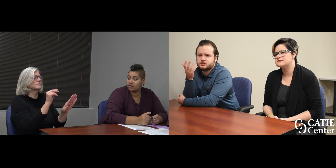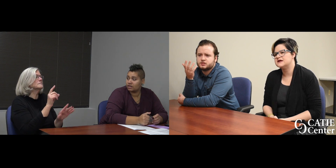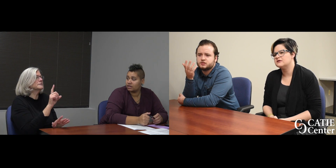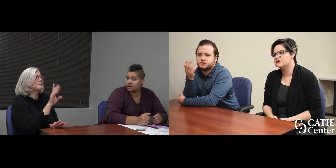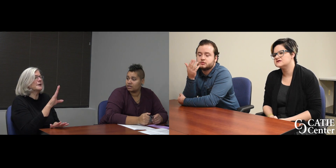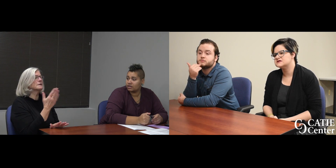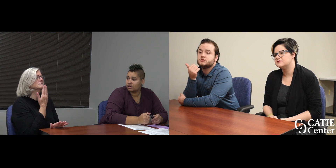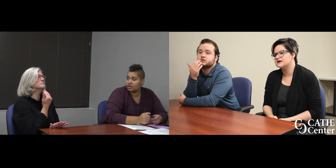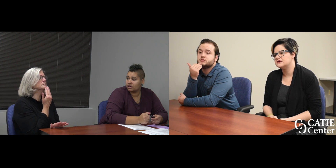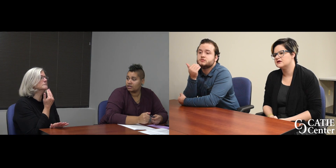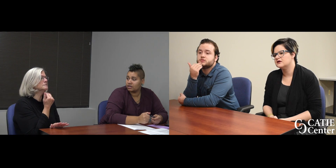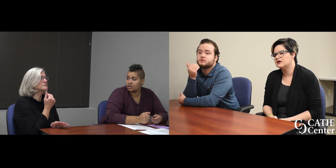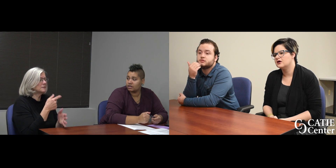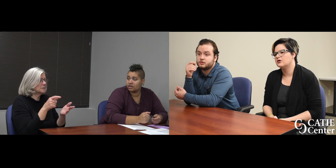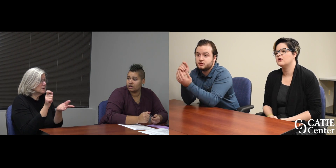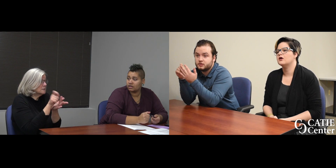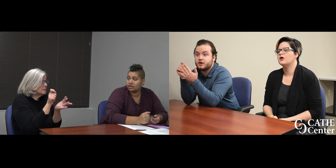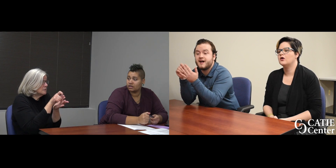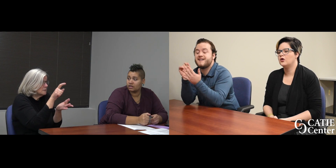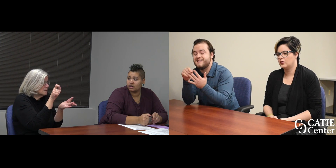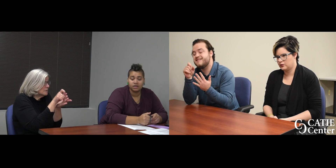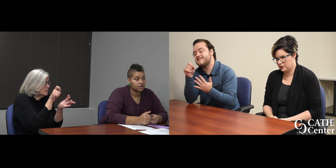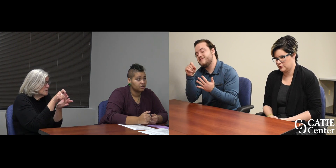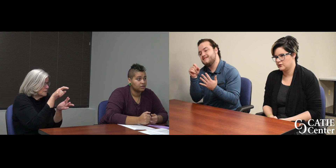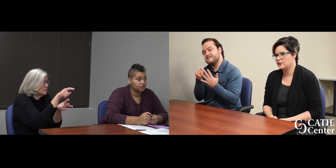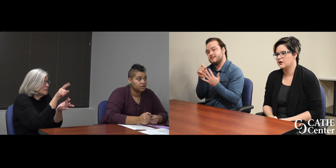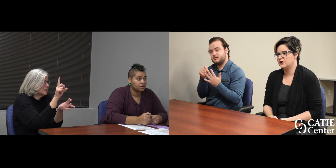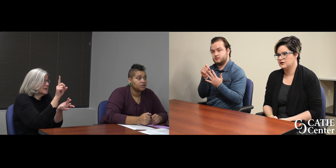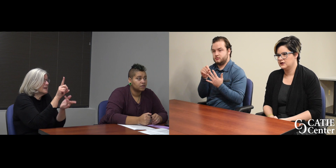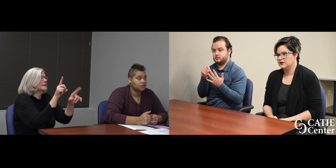She's explaining it. Okay. I: That's the signing for diabetes, so we'll follow. Perfect.